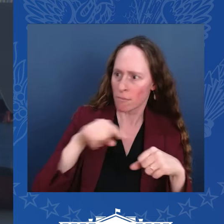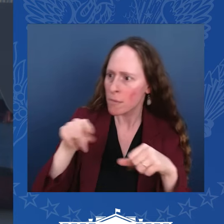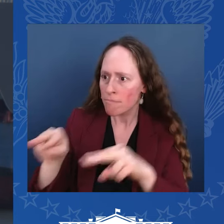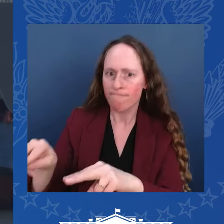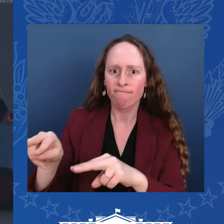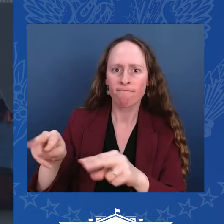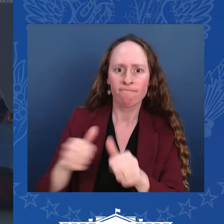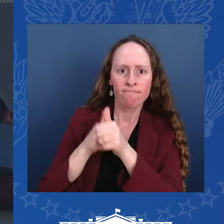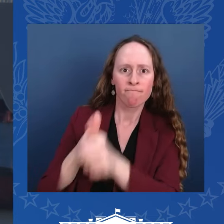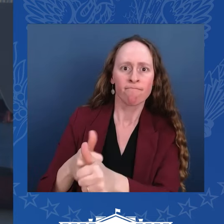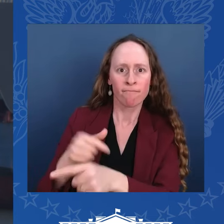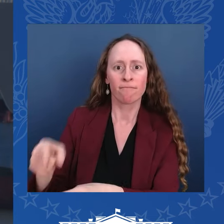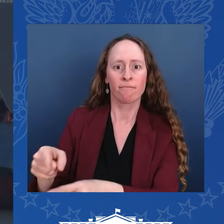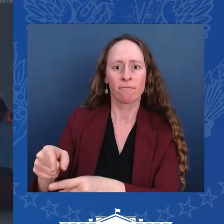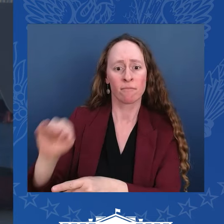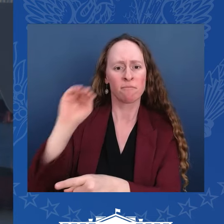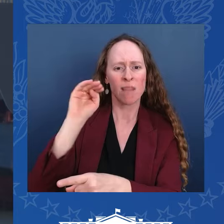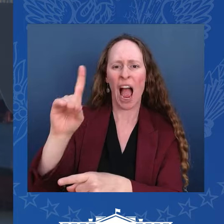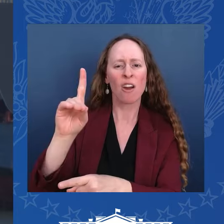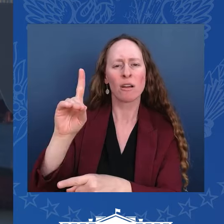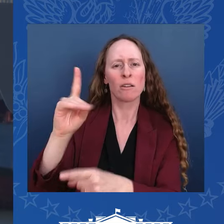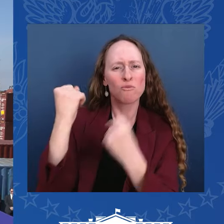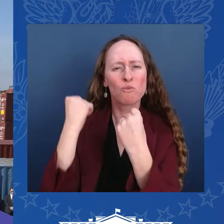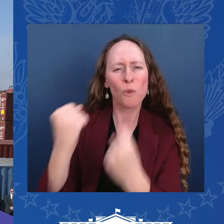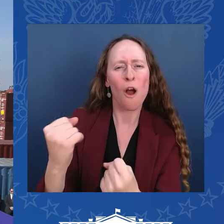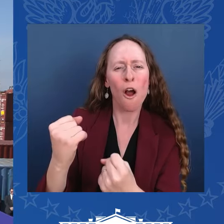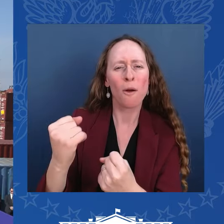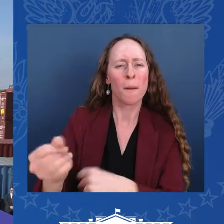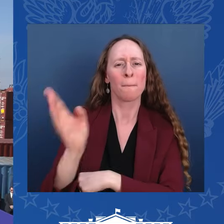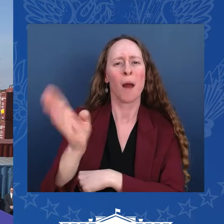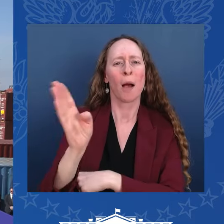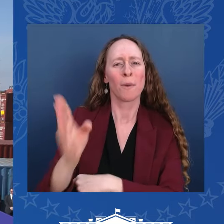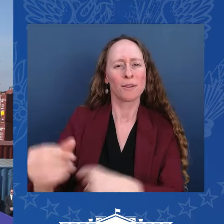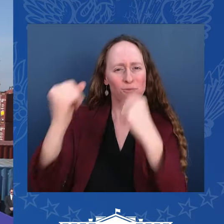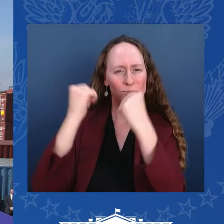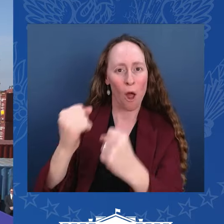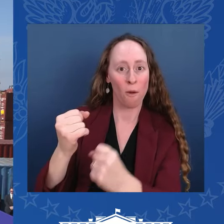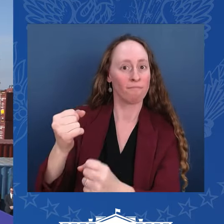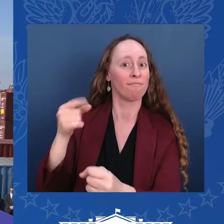Please welcome my new friend, Gwendolyn Stuart Williamson.